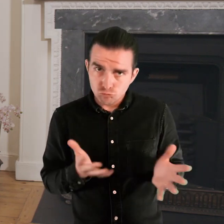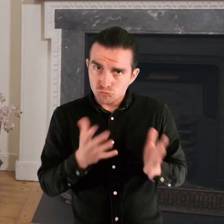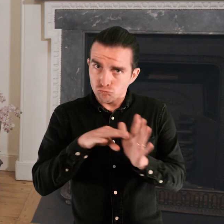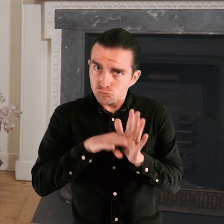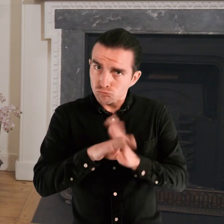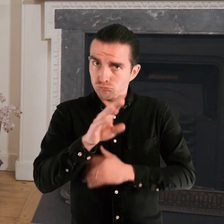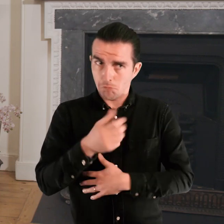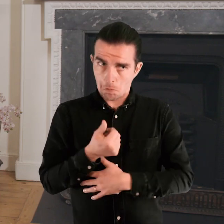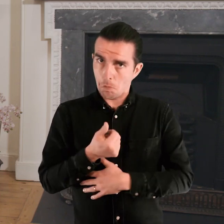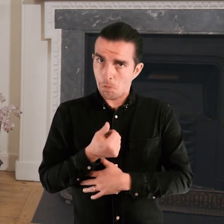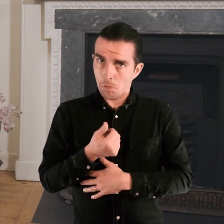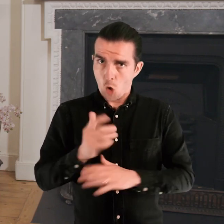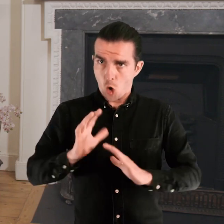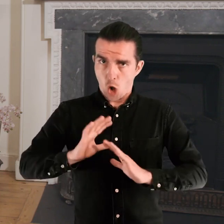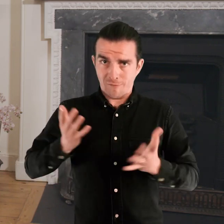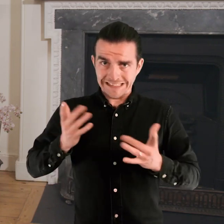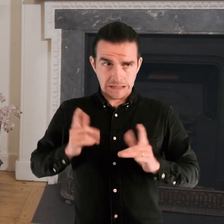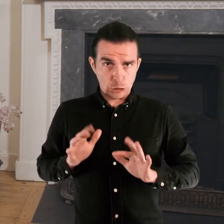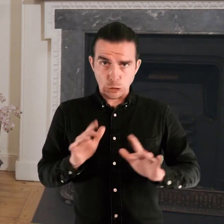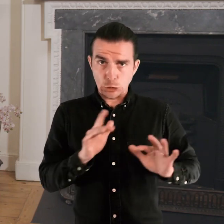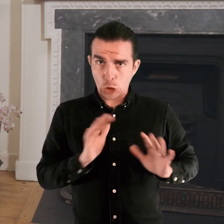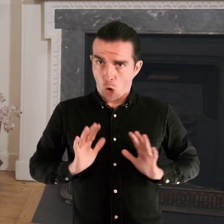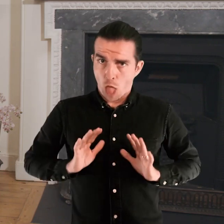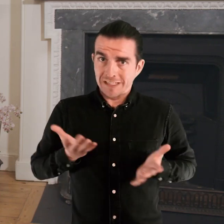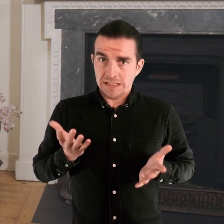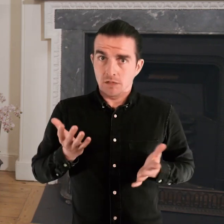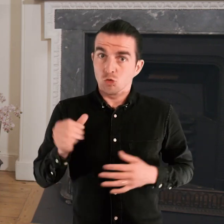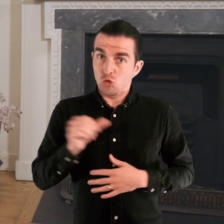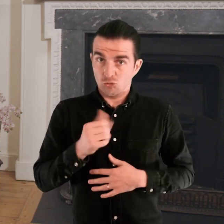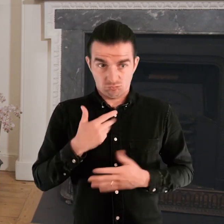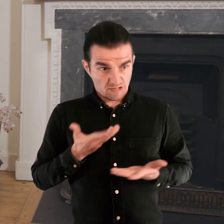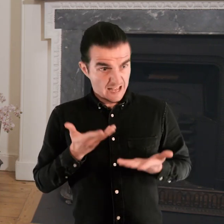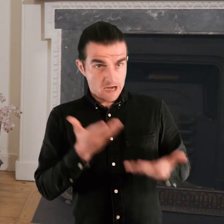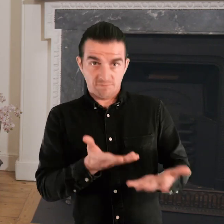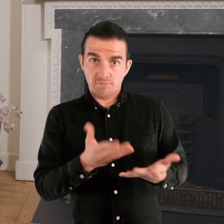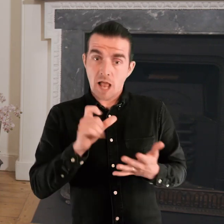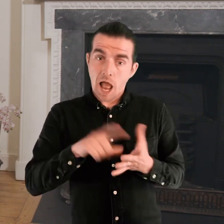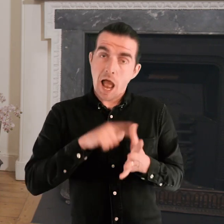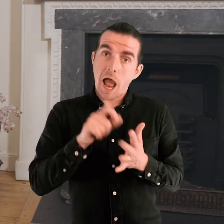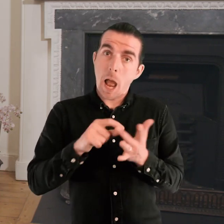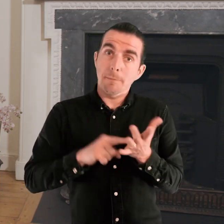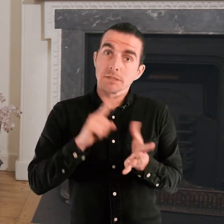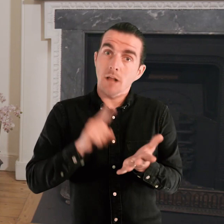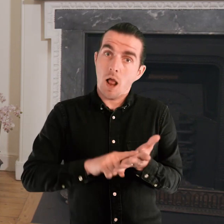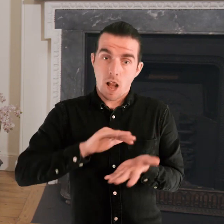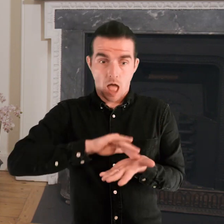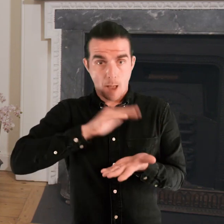comes quite naturally. The idea is to give capital, to give some capital to the young,